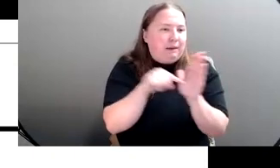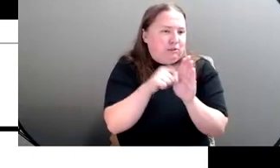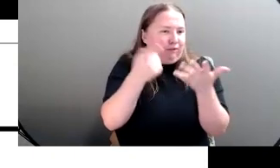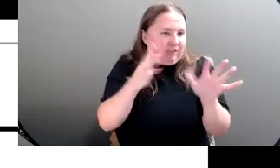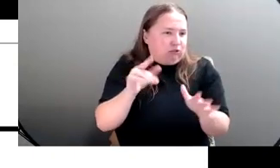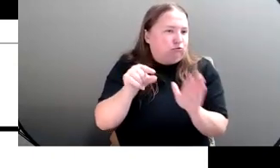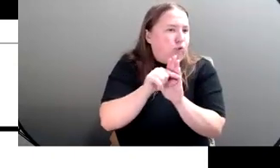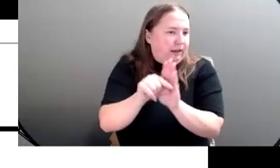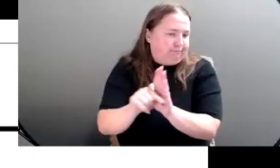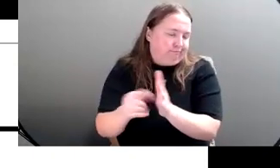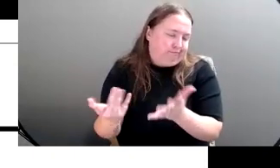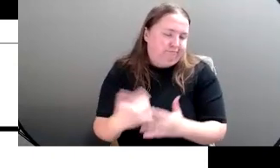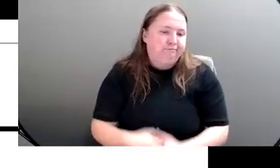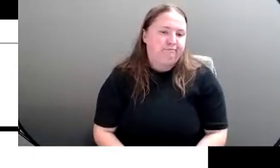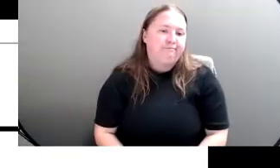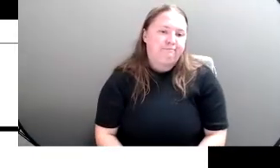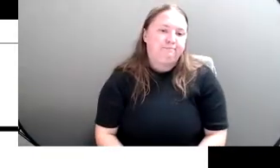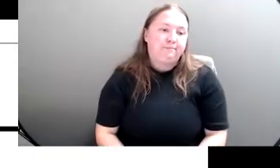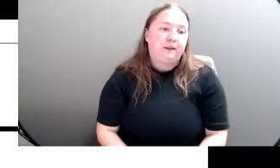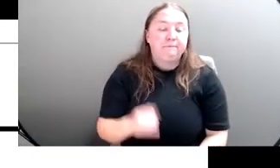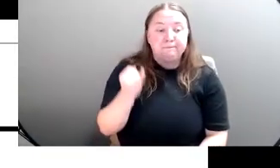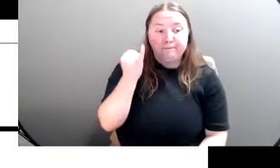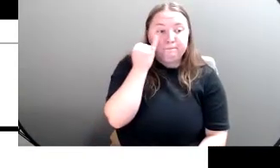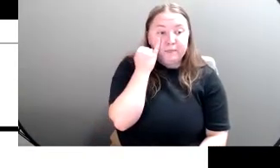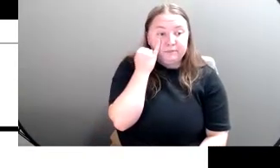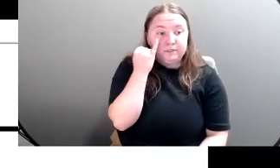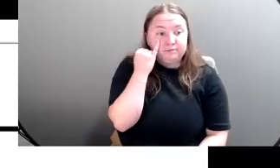that you have graded so far. And if there are any